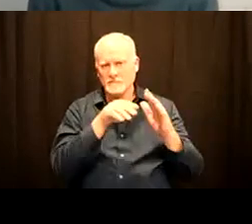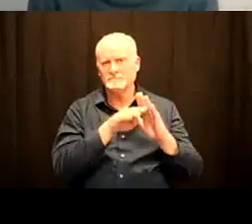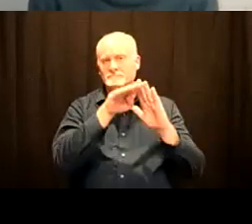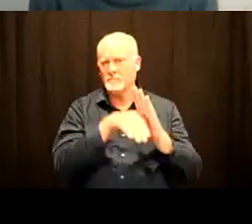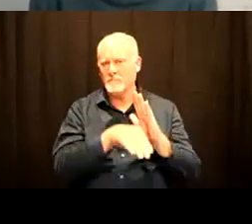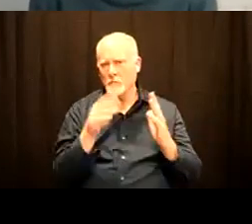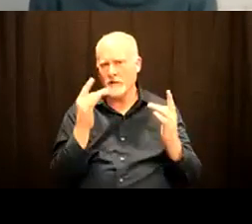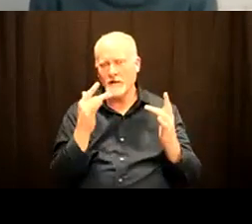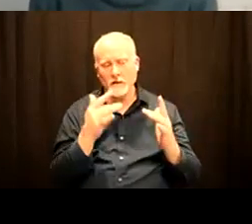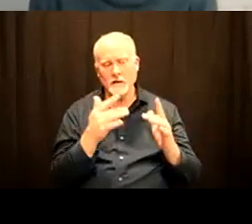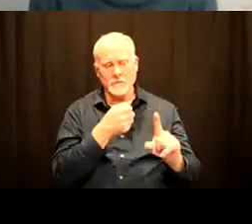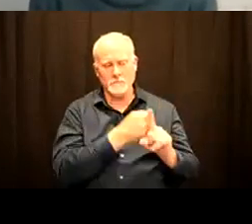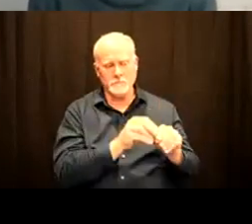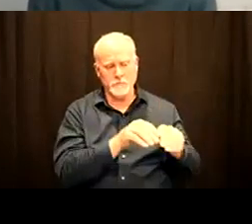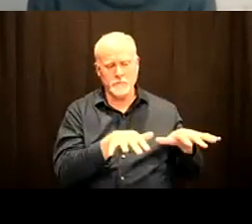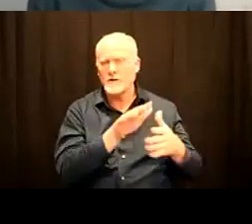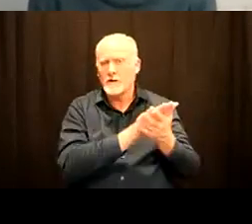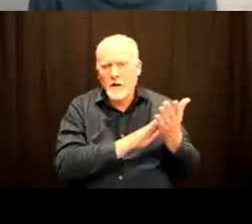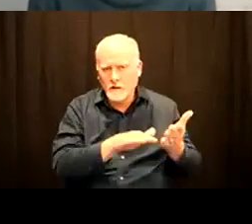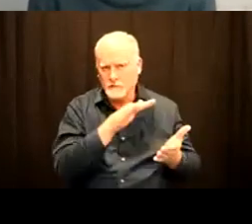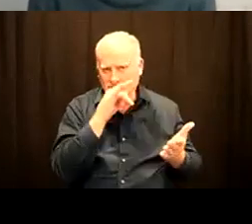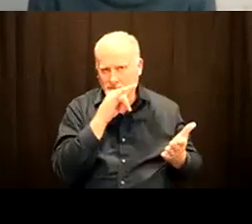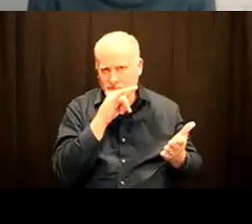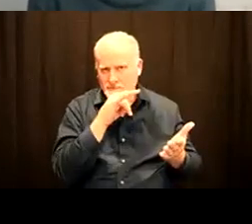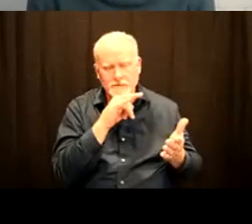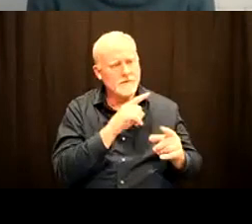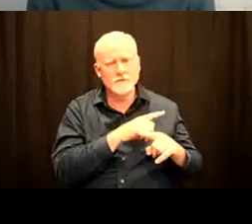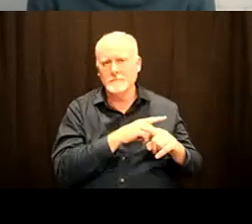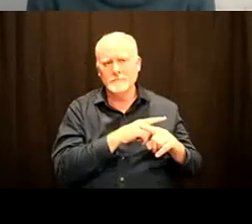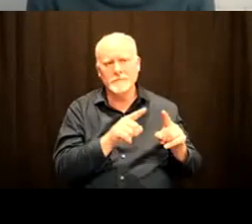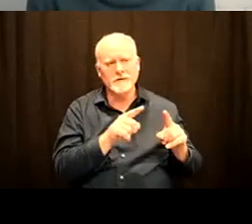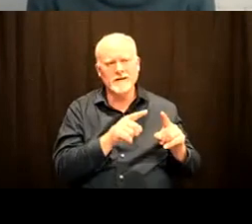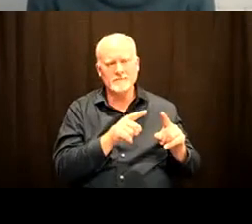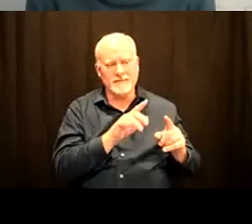was an outbreak among the college populations but it did not translate into the general population